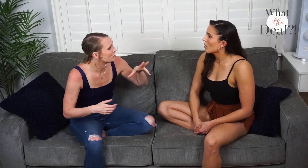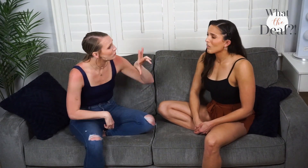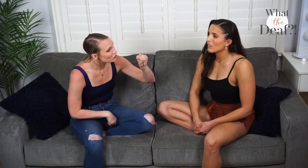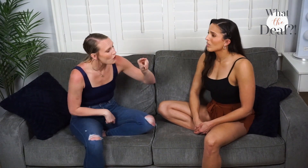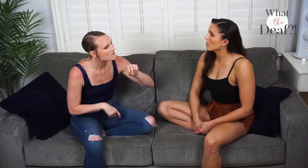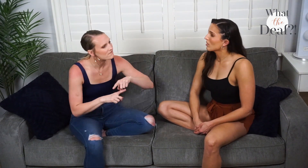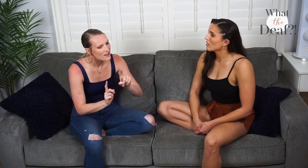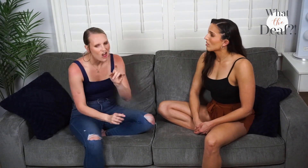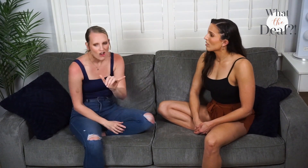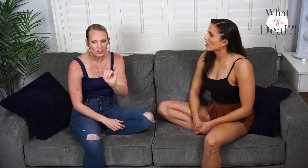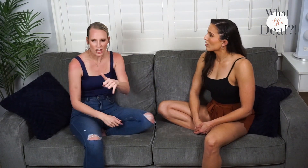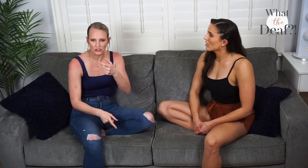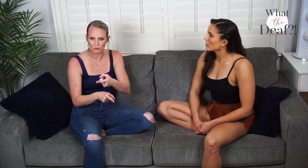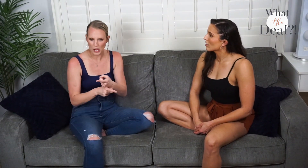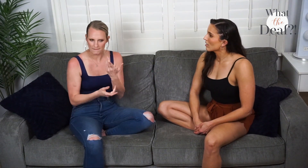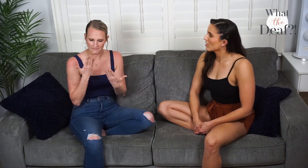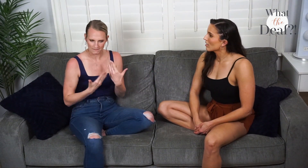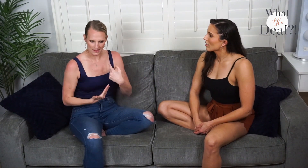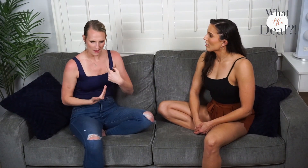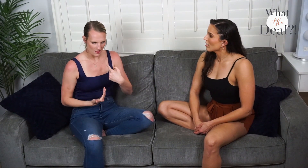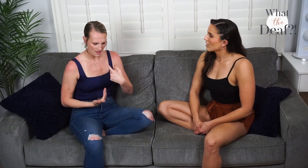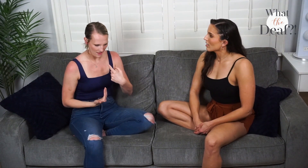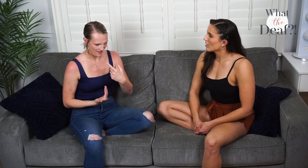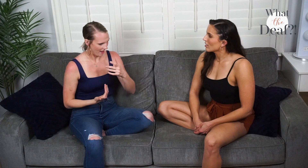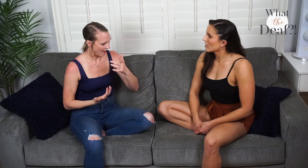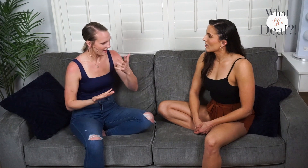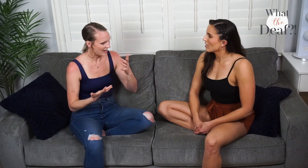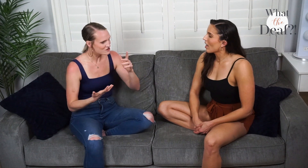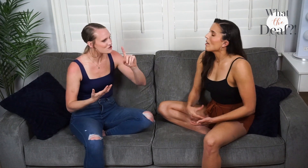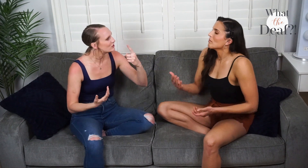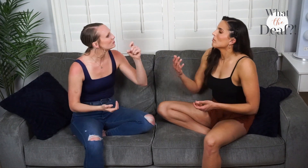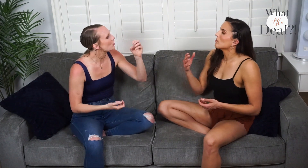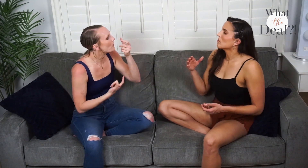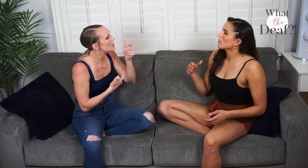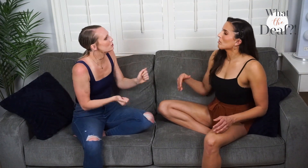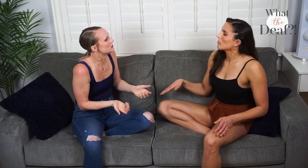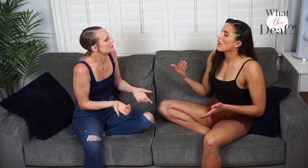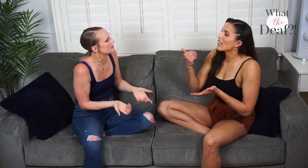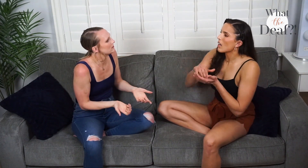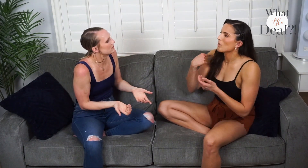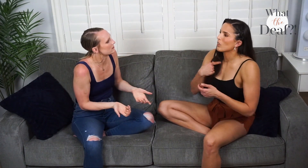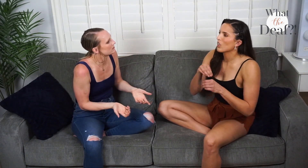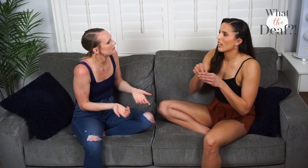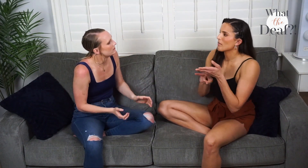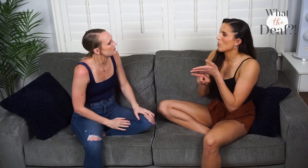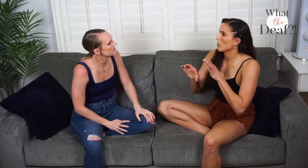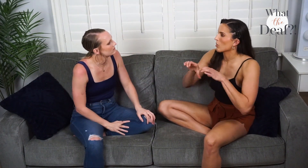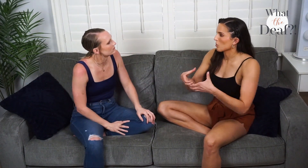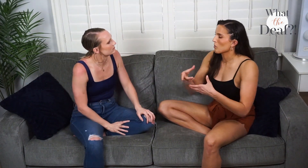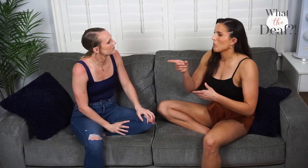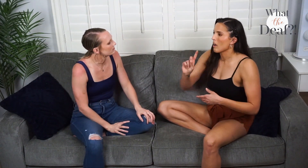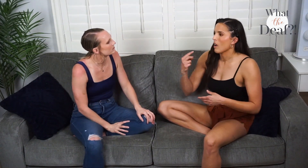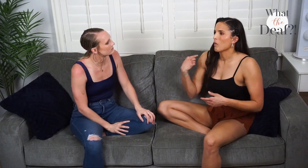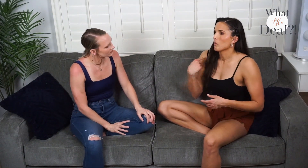it's just something that I was like, yeah, you're right. It was just so interesting. But again, we're in a minority group where